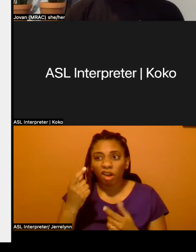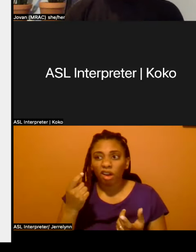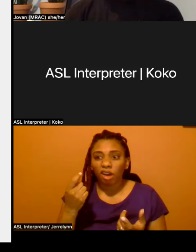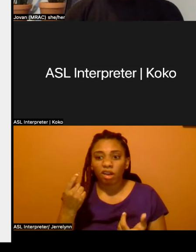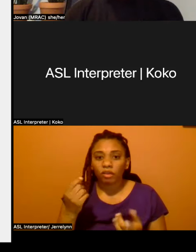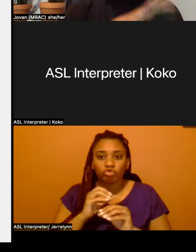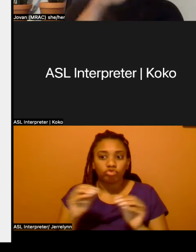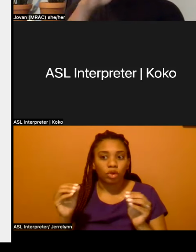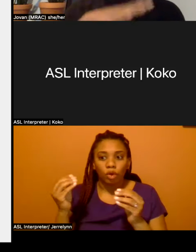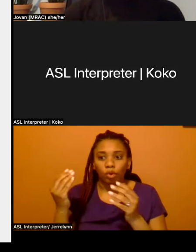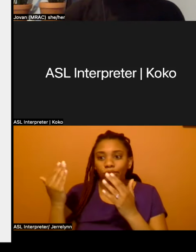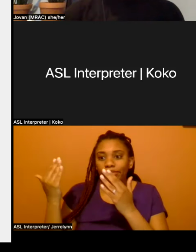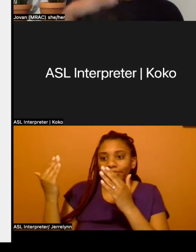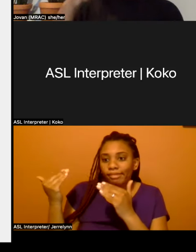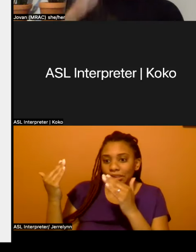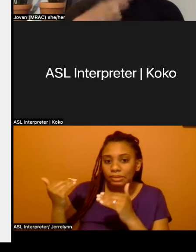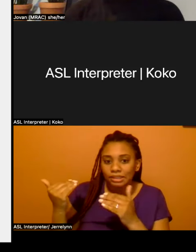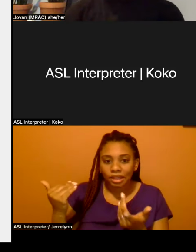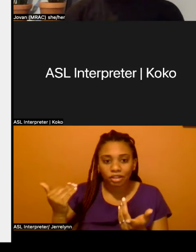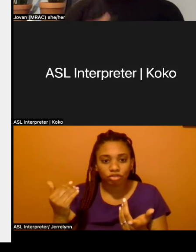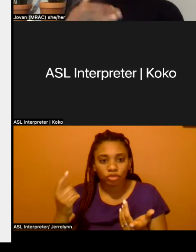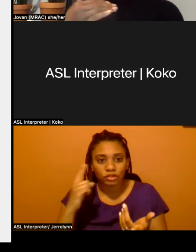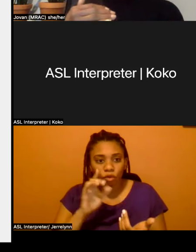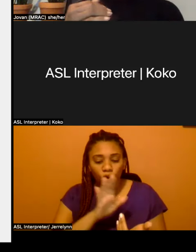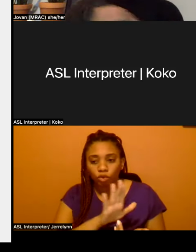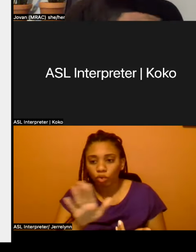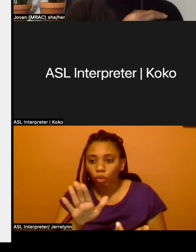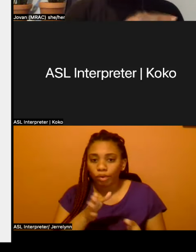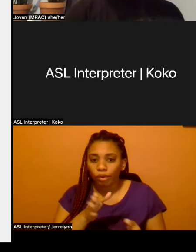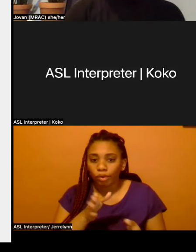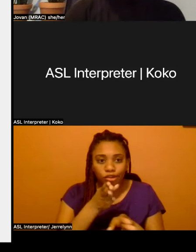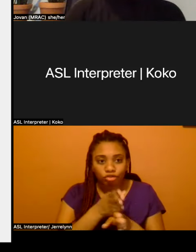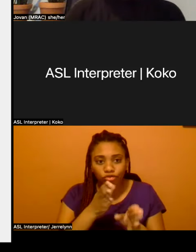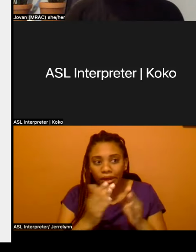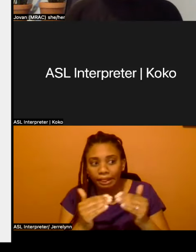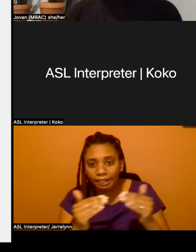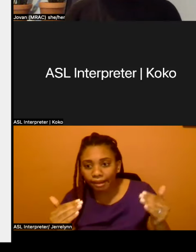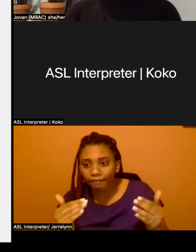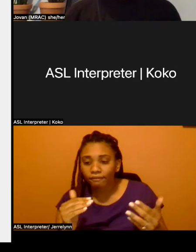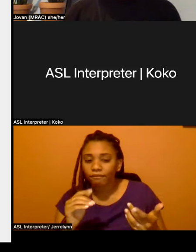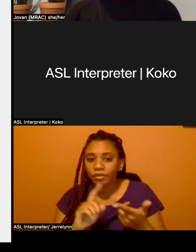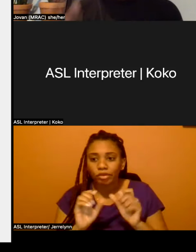or expectations about what level, career level folks are in. You're welcome to apply at any career level.